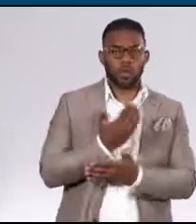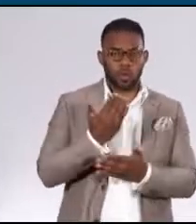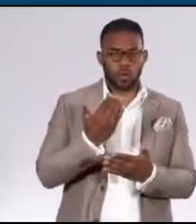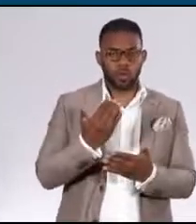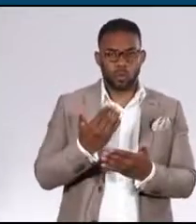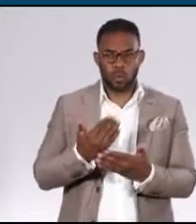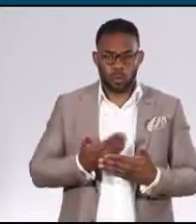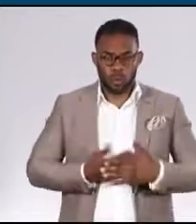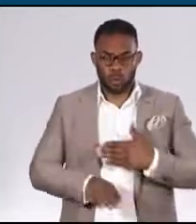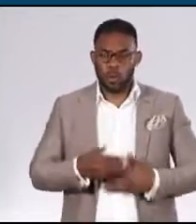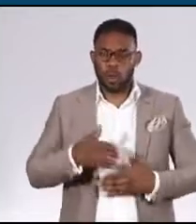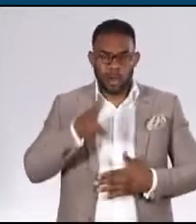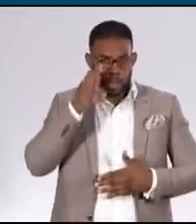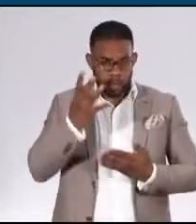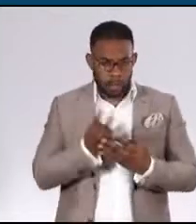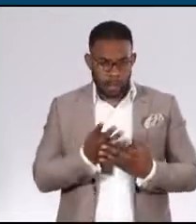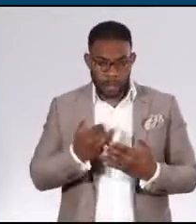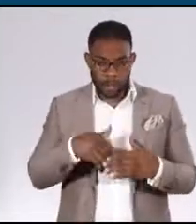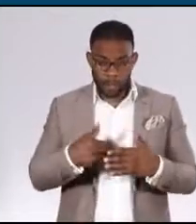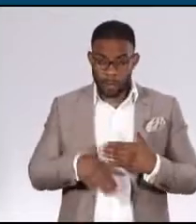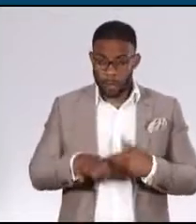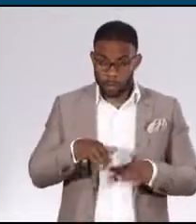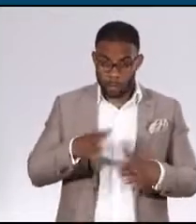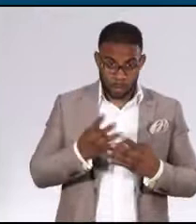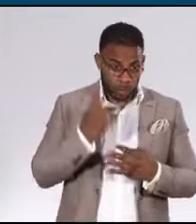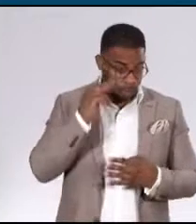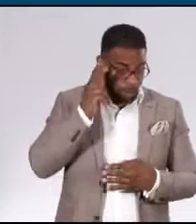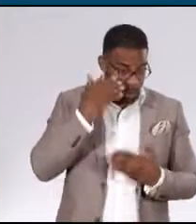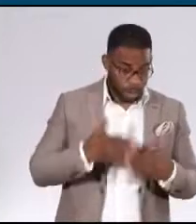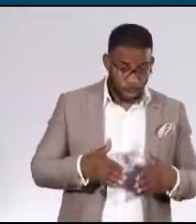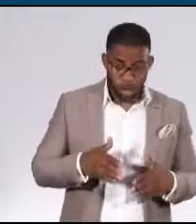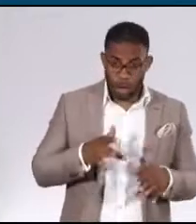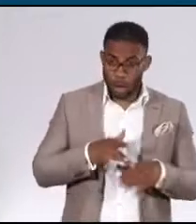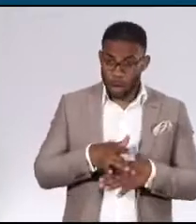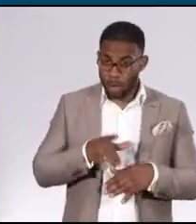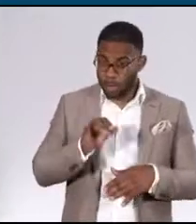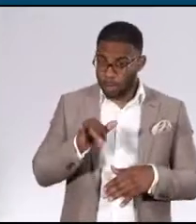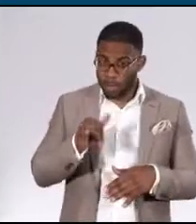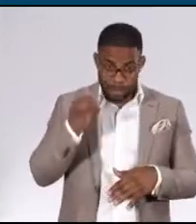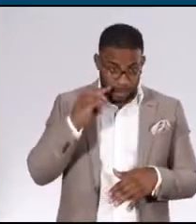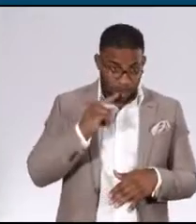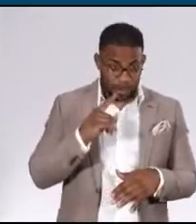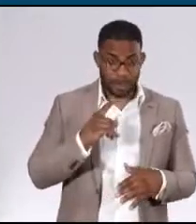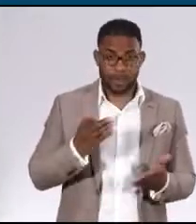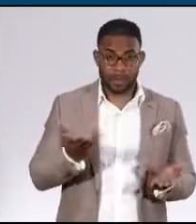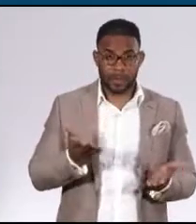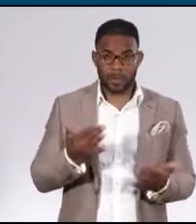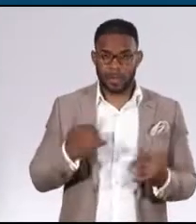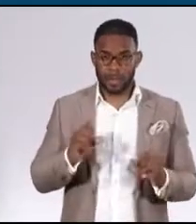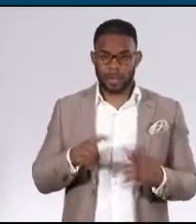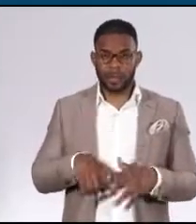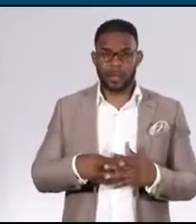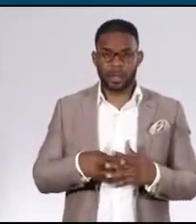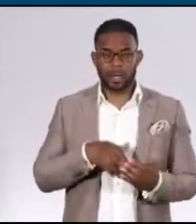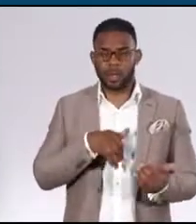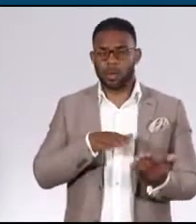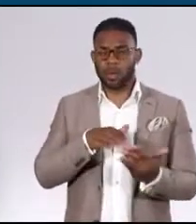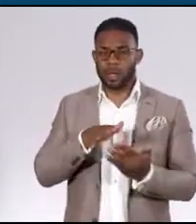at birth children screen for hearing loss very, very early, so that if it is present, we can we can begin addressing it immediately.